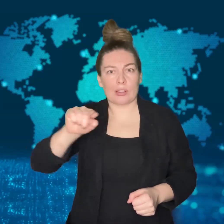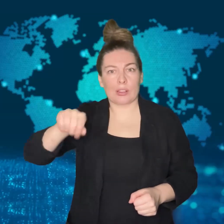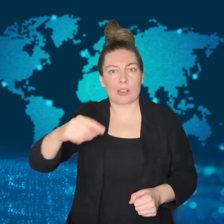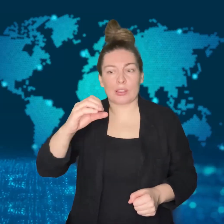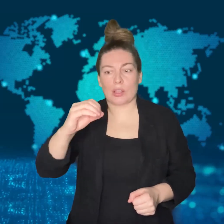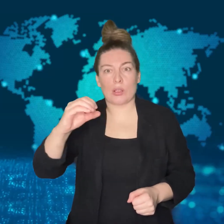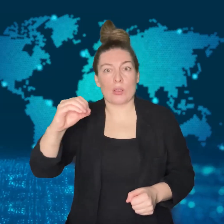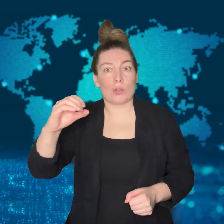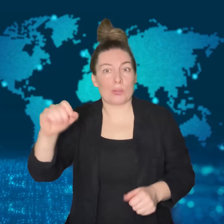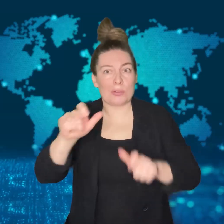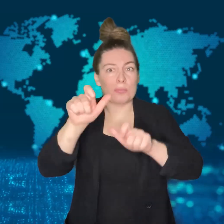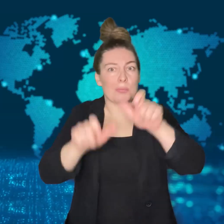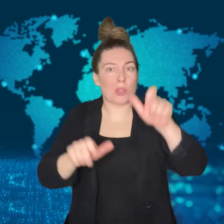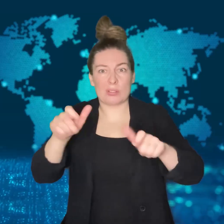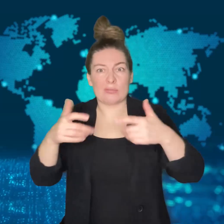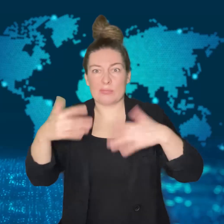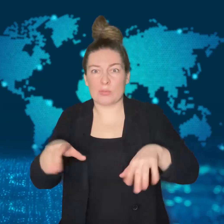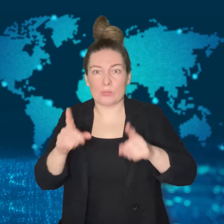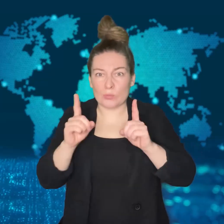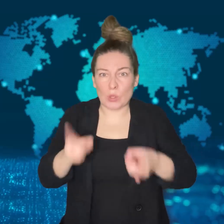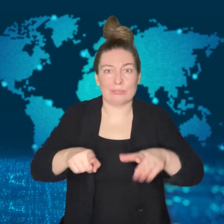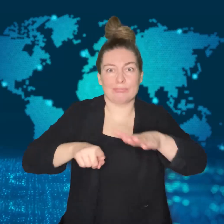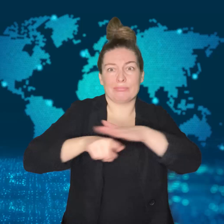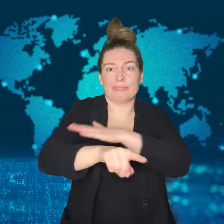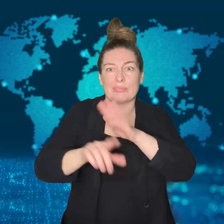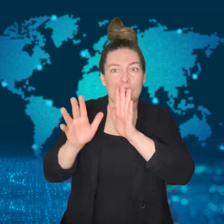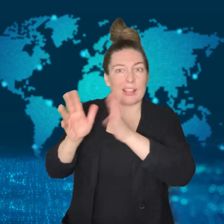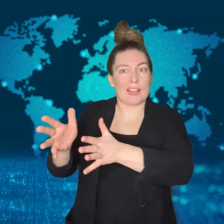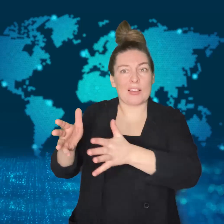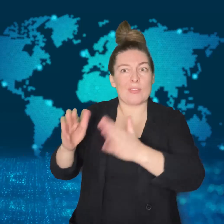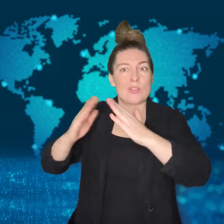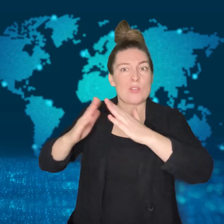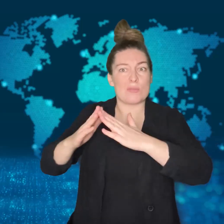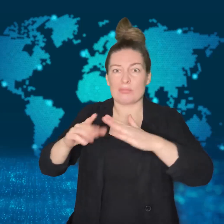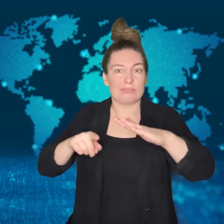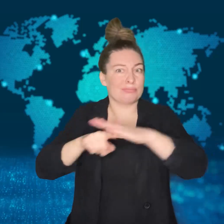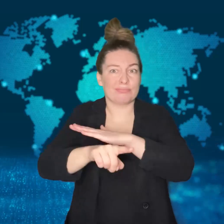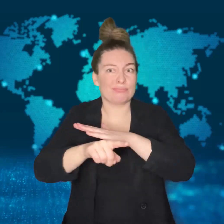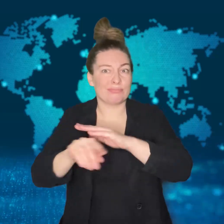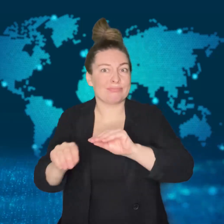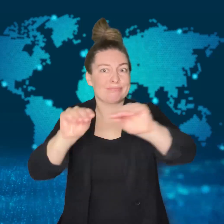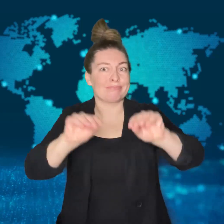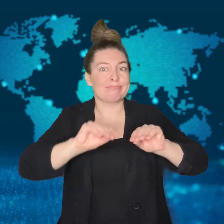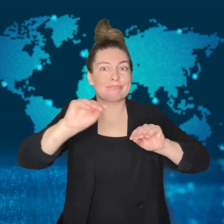flee from their homes in the last 2 weeks.